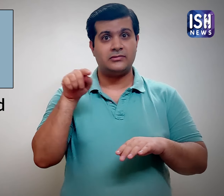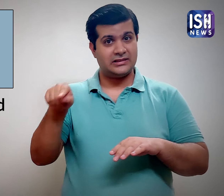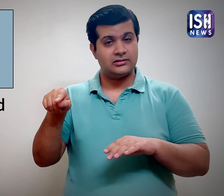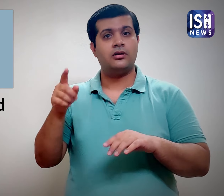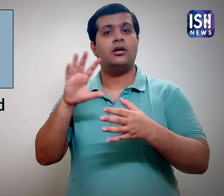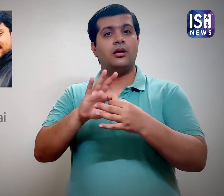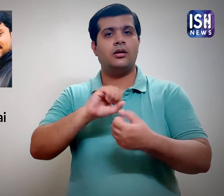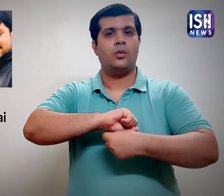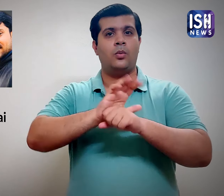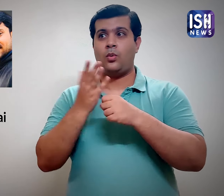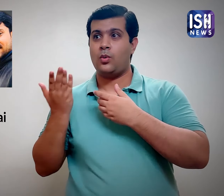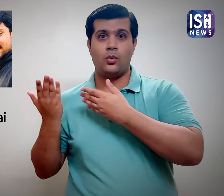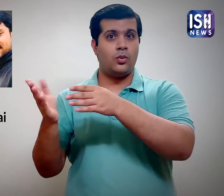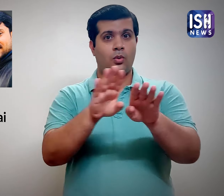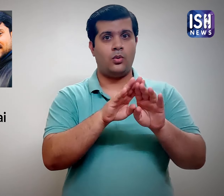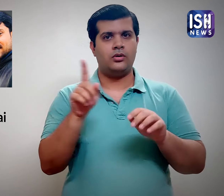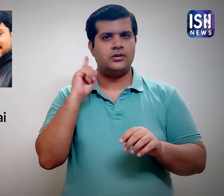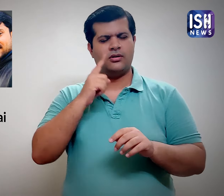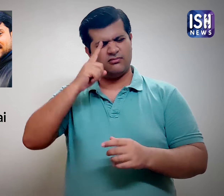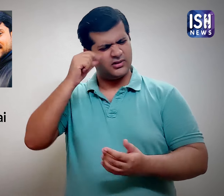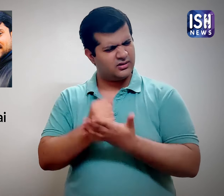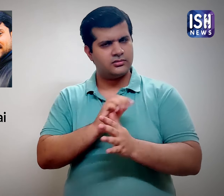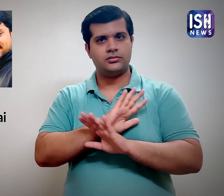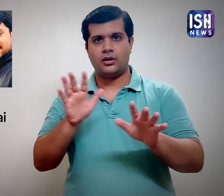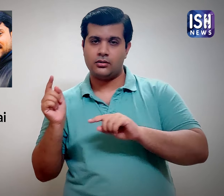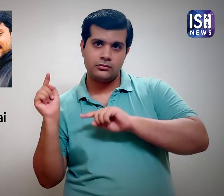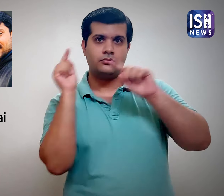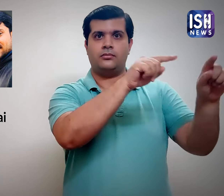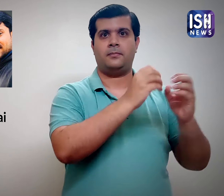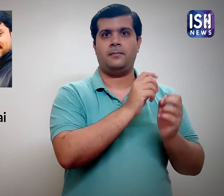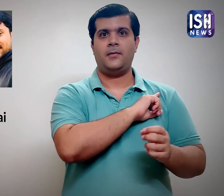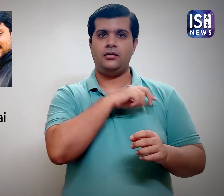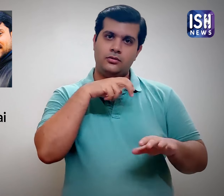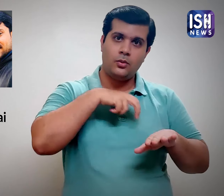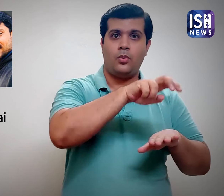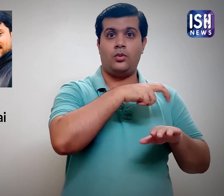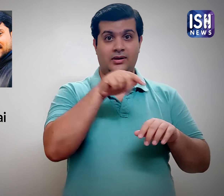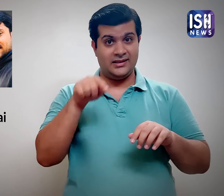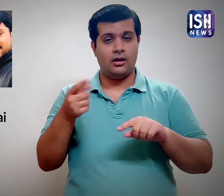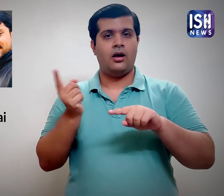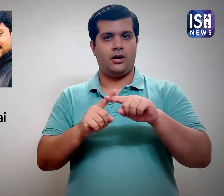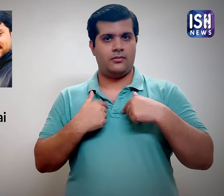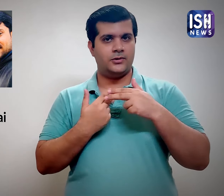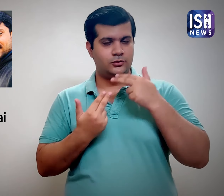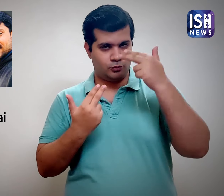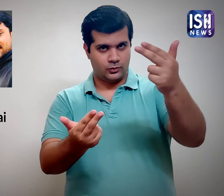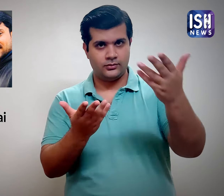Due to the COVID-19 lockdown, he decided to walk to Beed. Let me tell you about it.